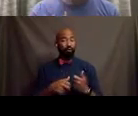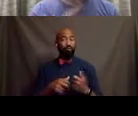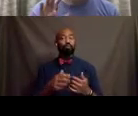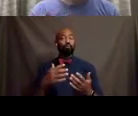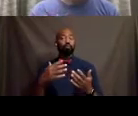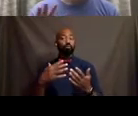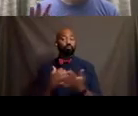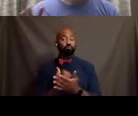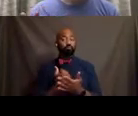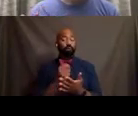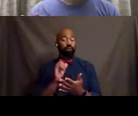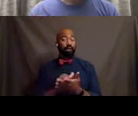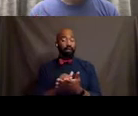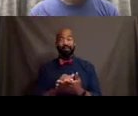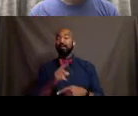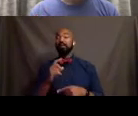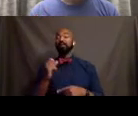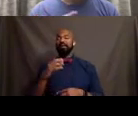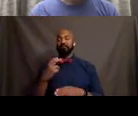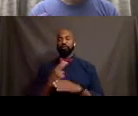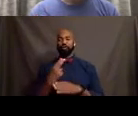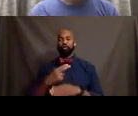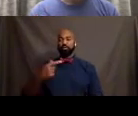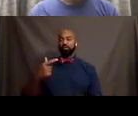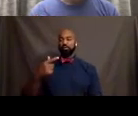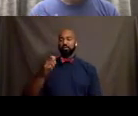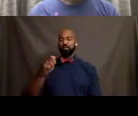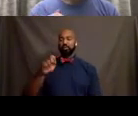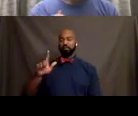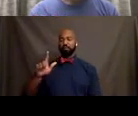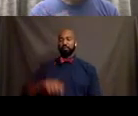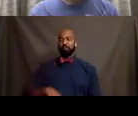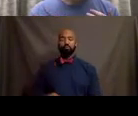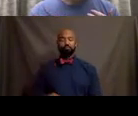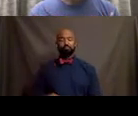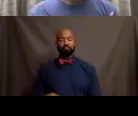So just to put that out there, it doesn't not happen, but you may have a little bit more